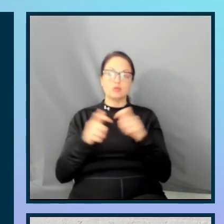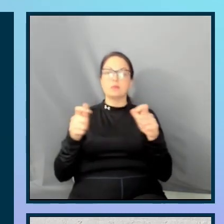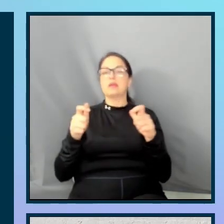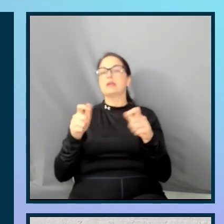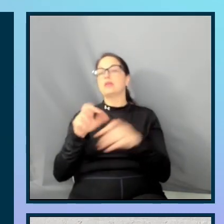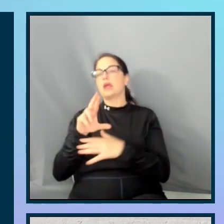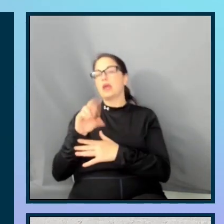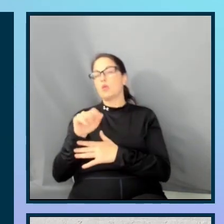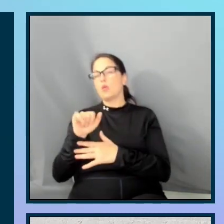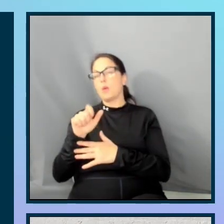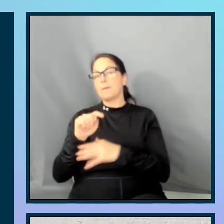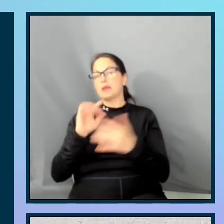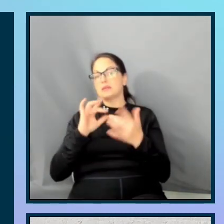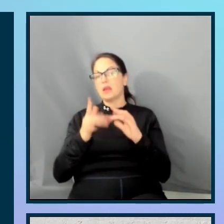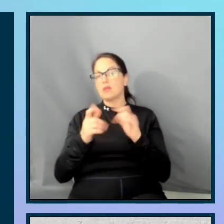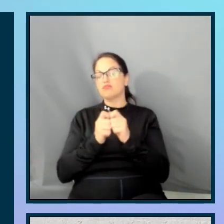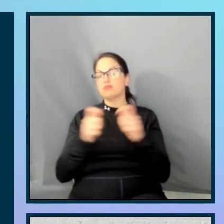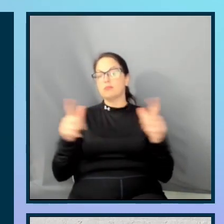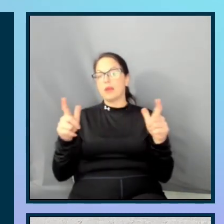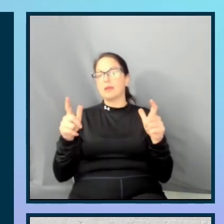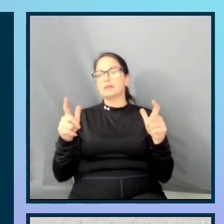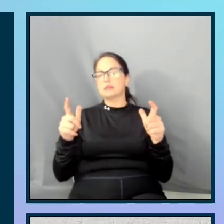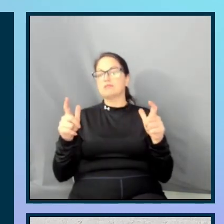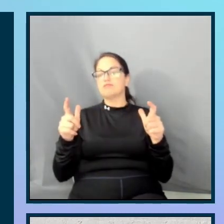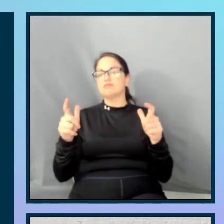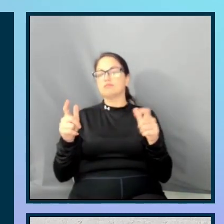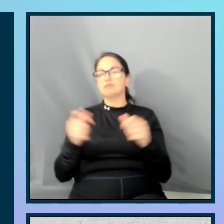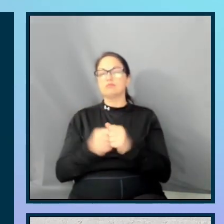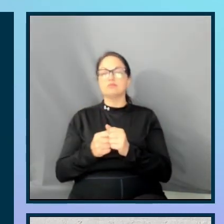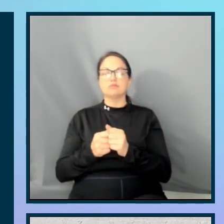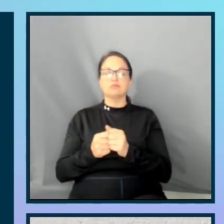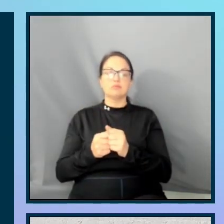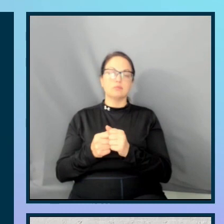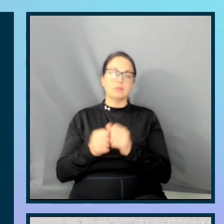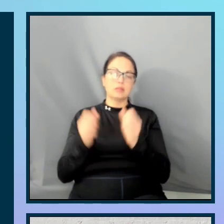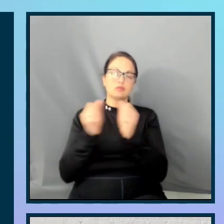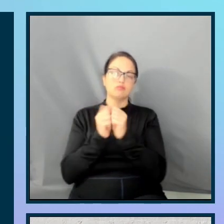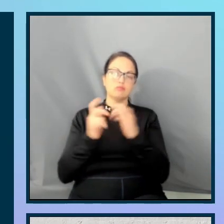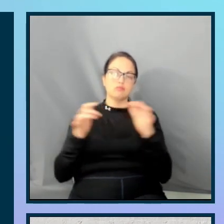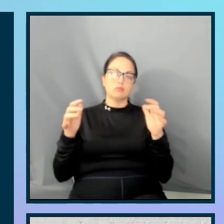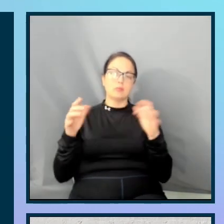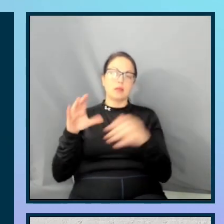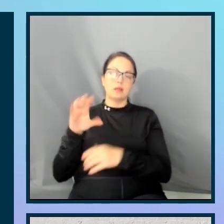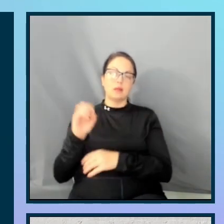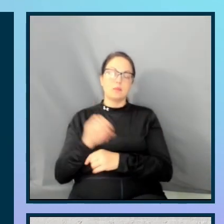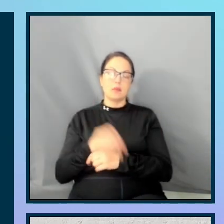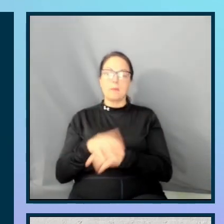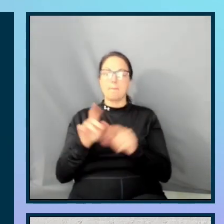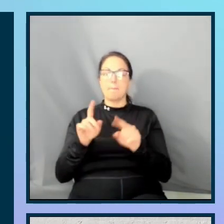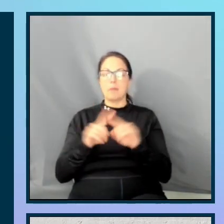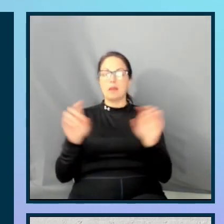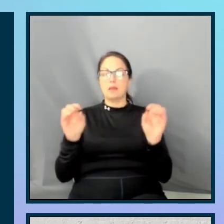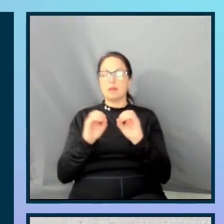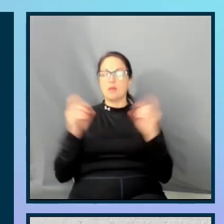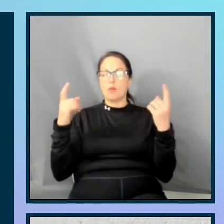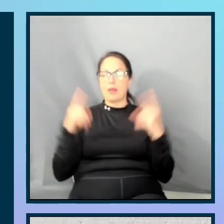that stands the company vertically and horizontally, but none of what happened, happened according to plan.